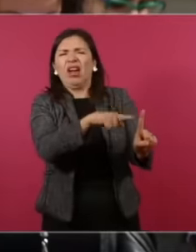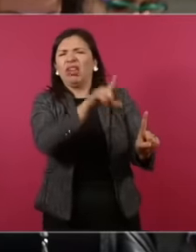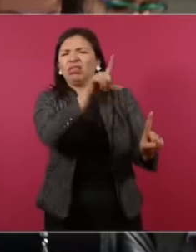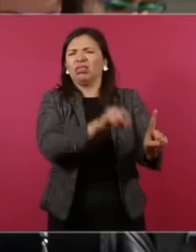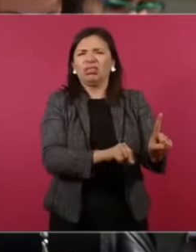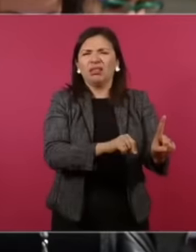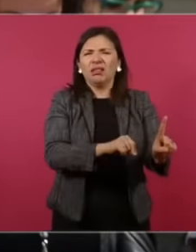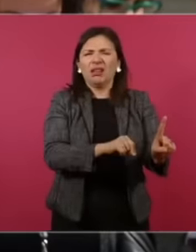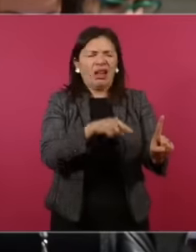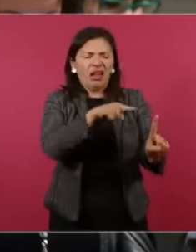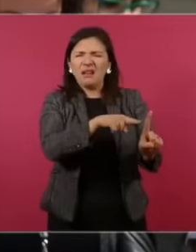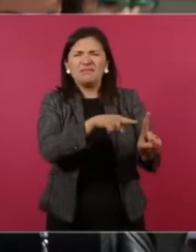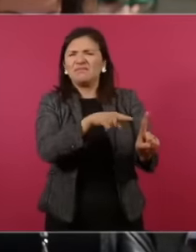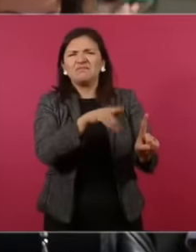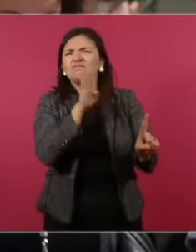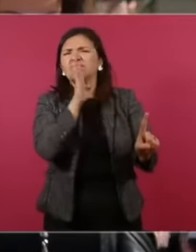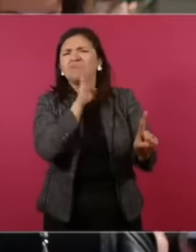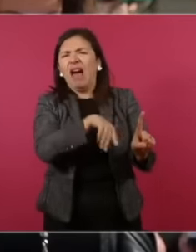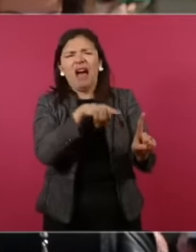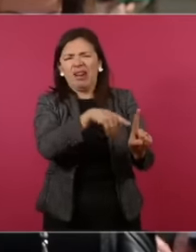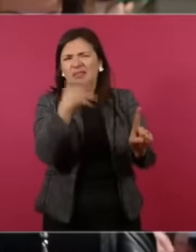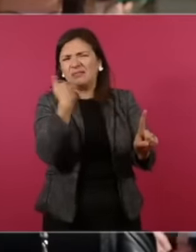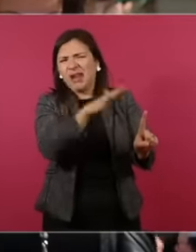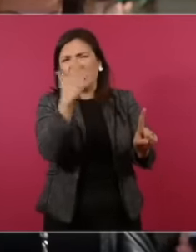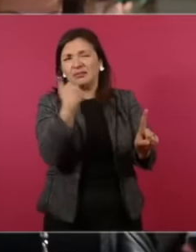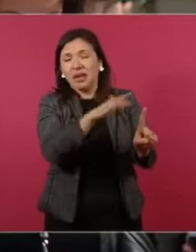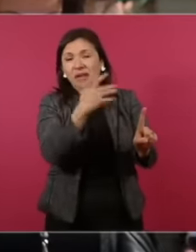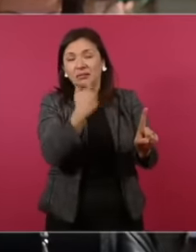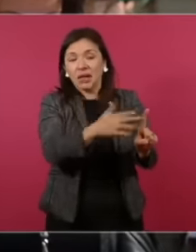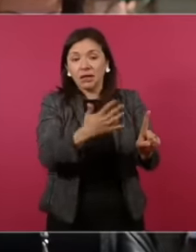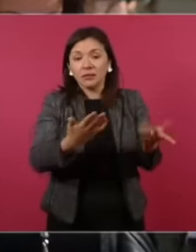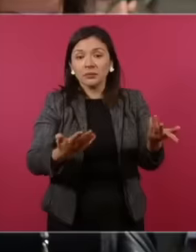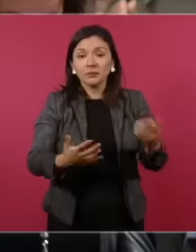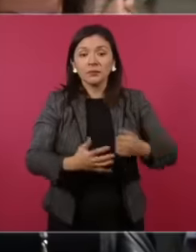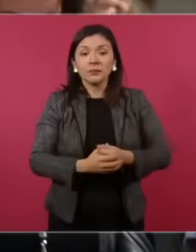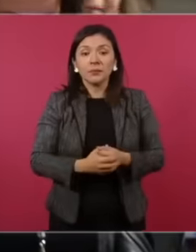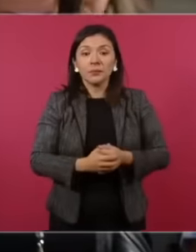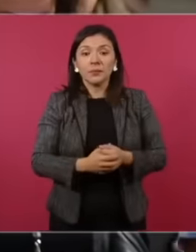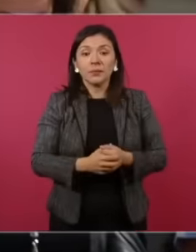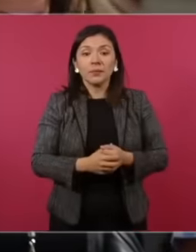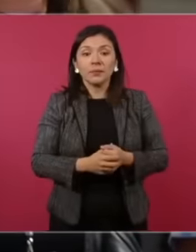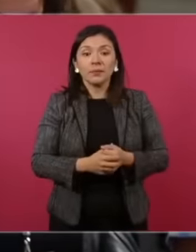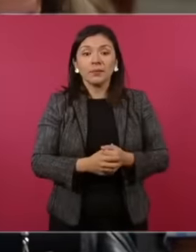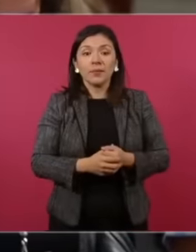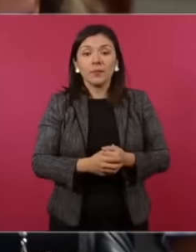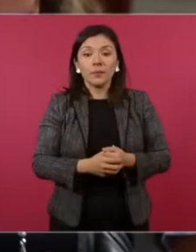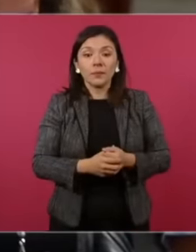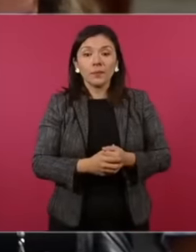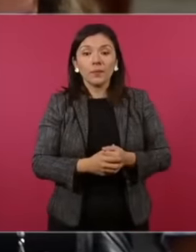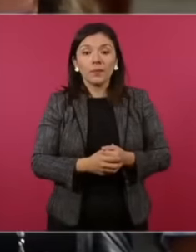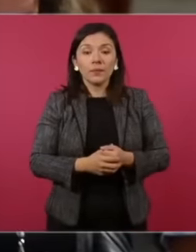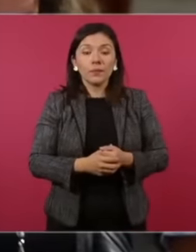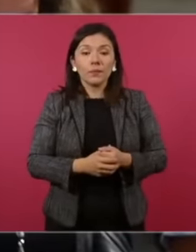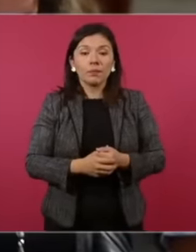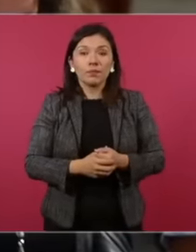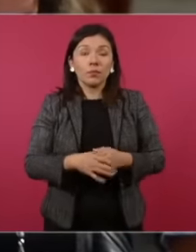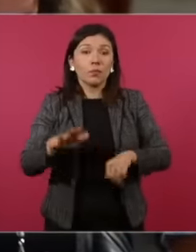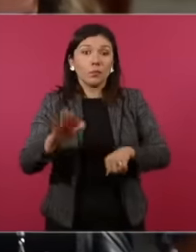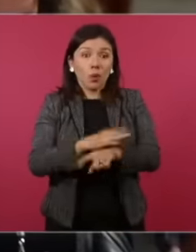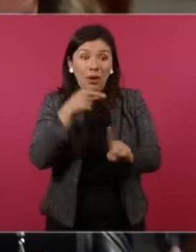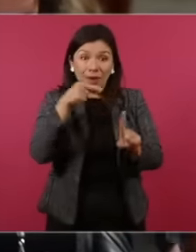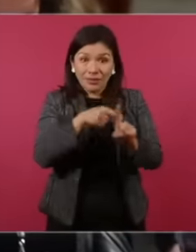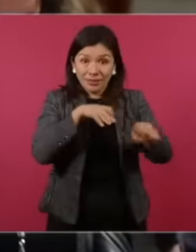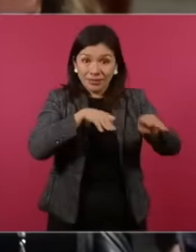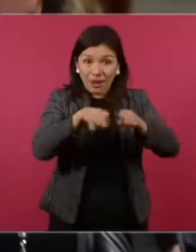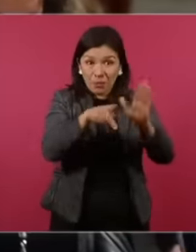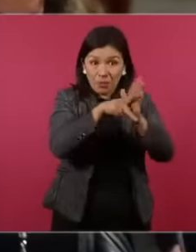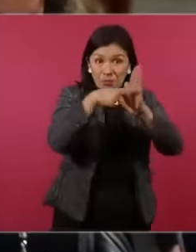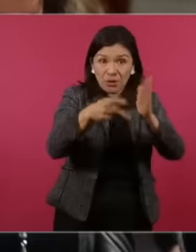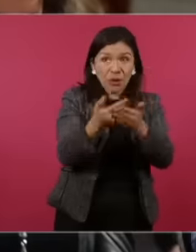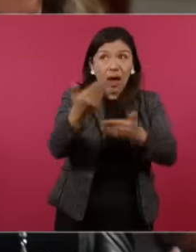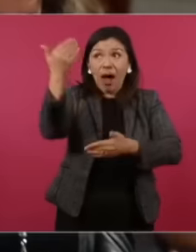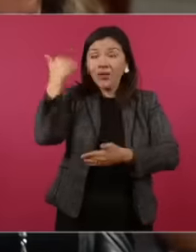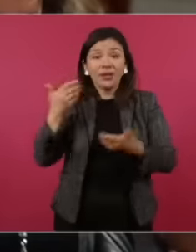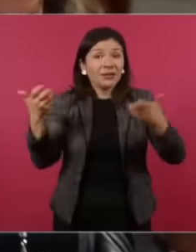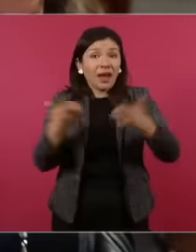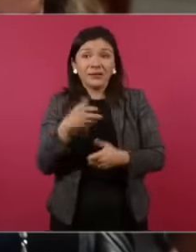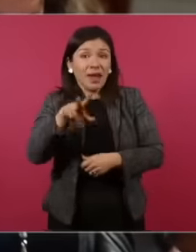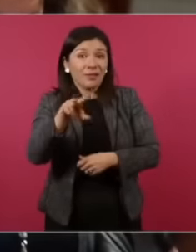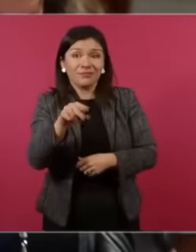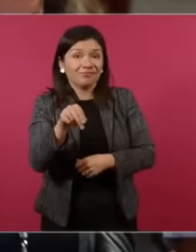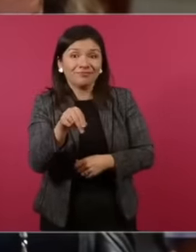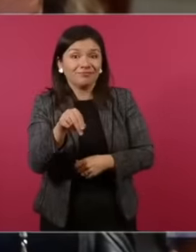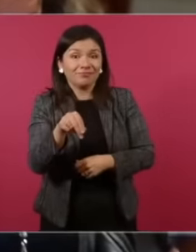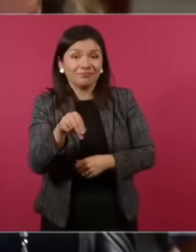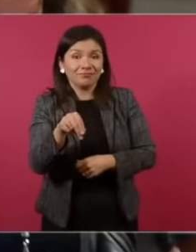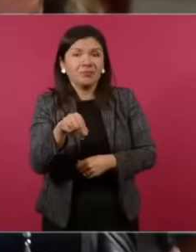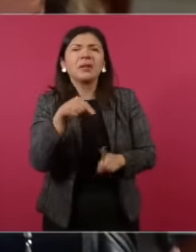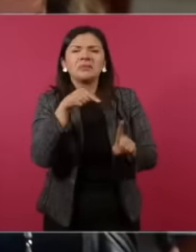of malpractice because that journalism was not done or was done and